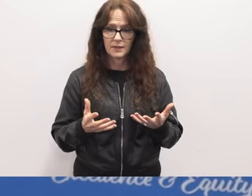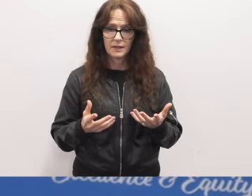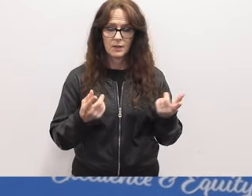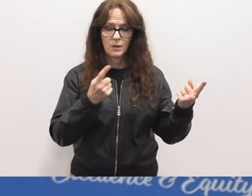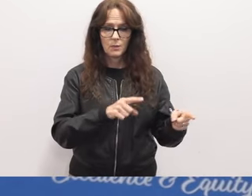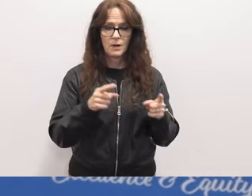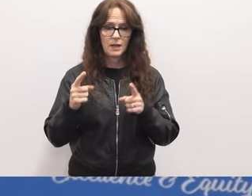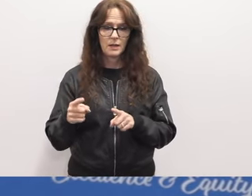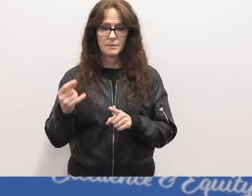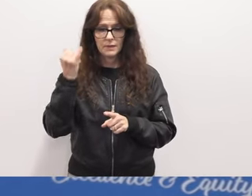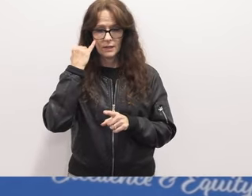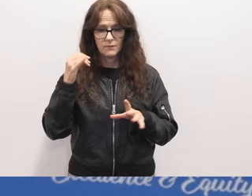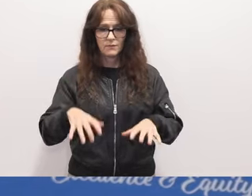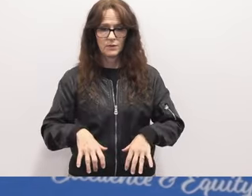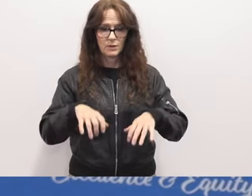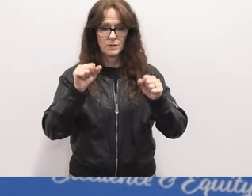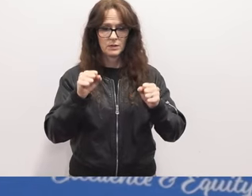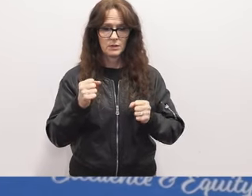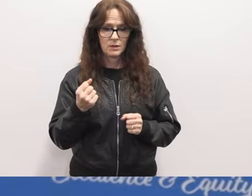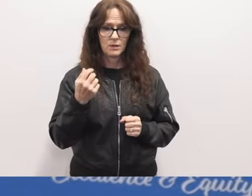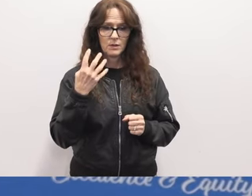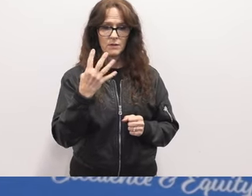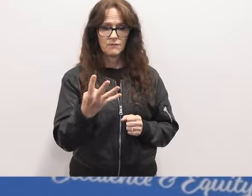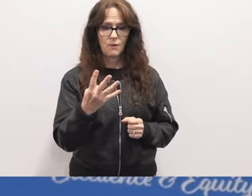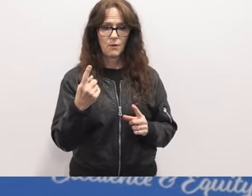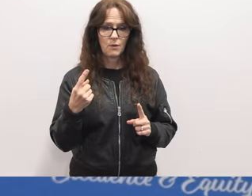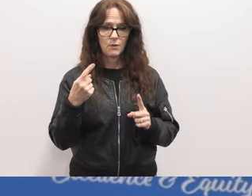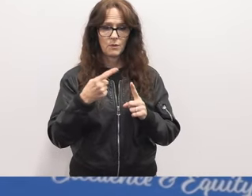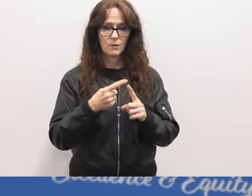if we adopt four goals instead of three?